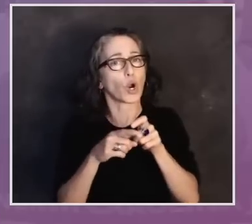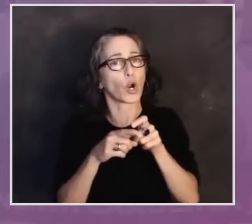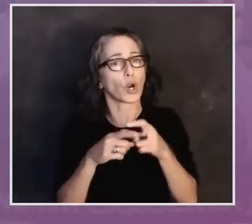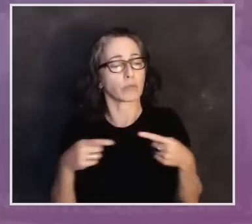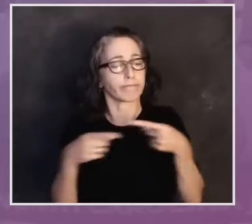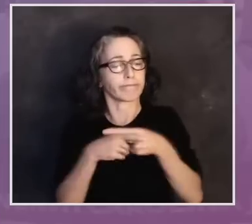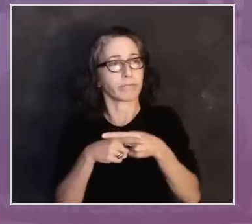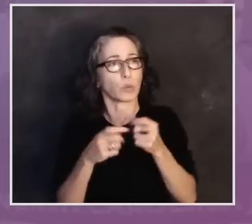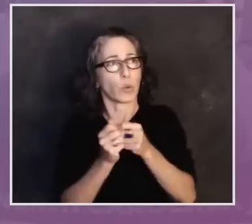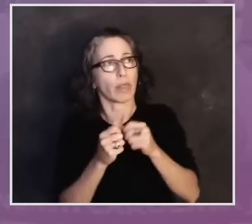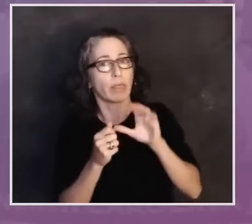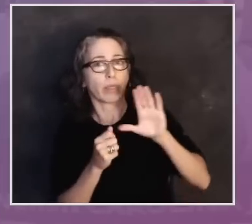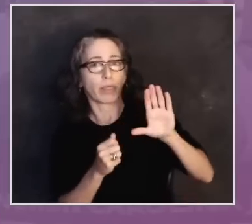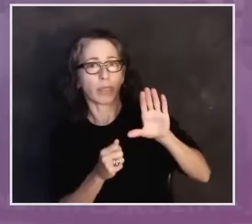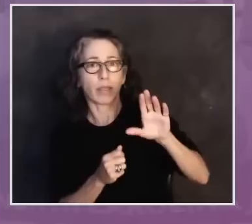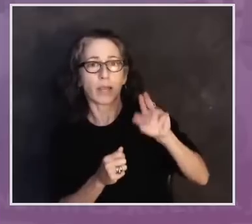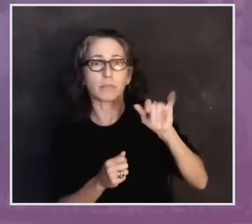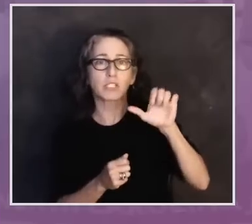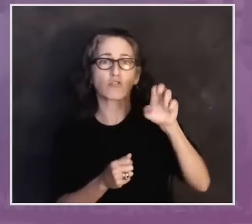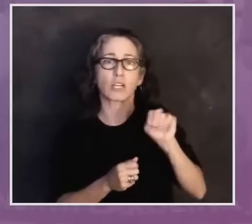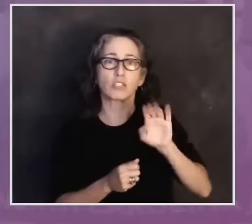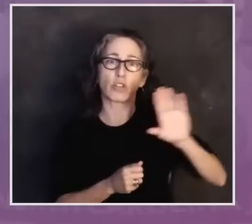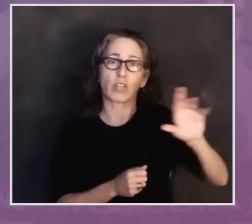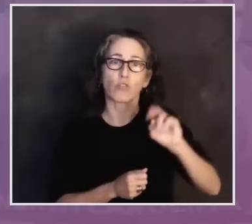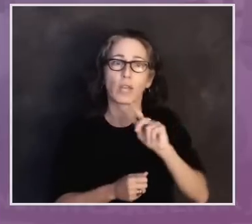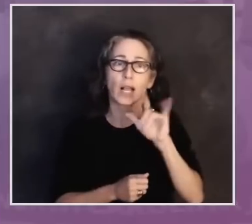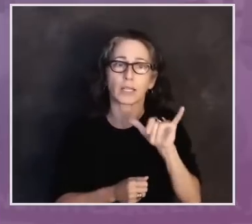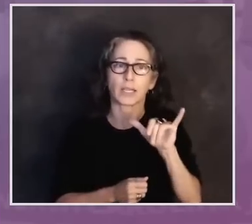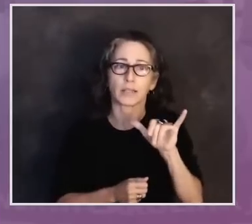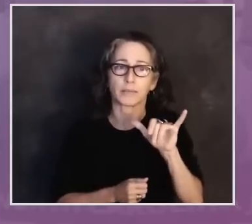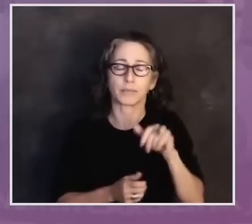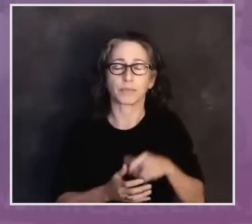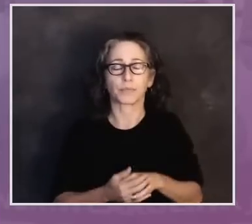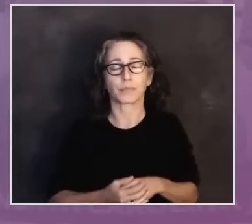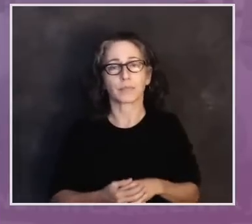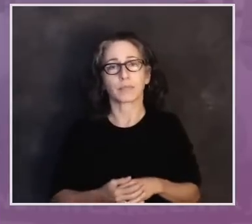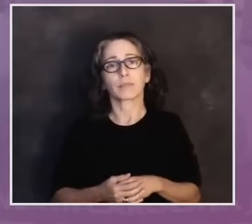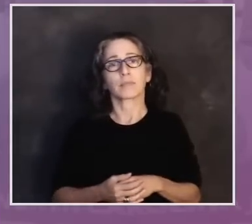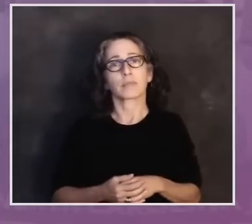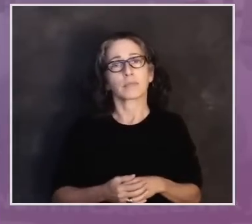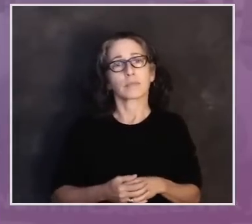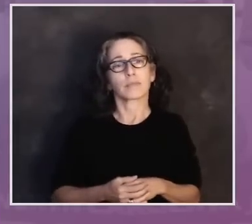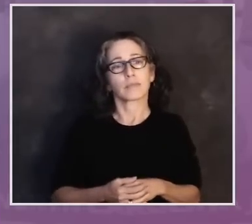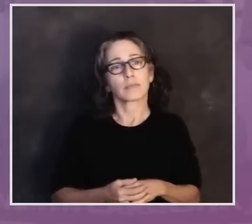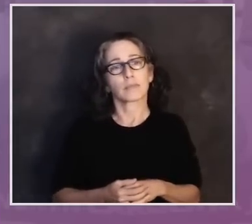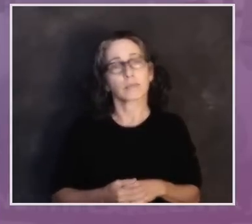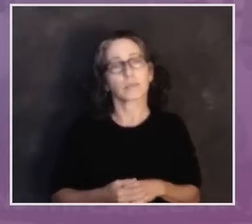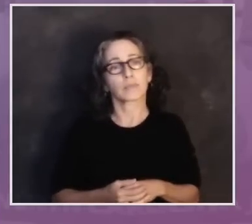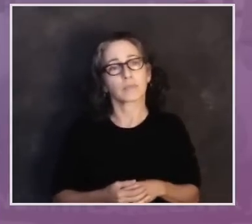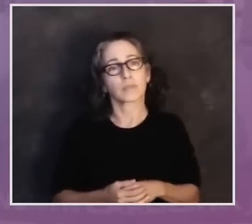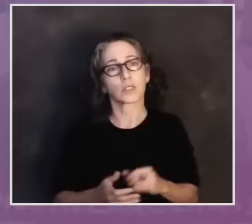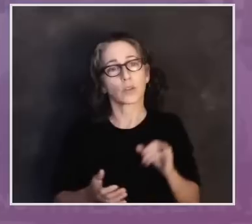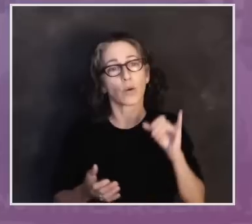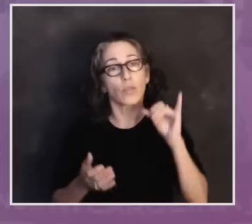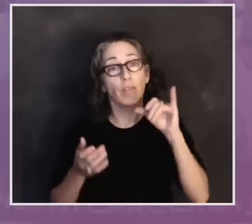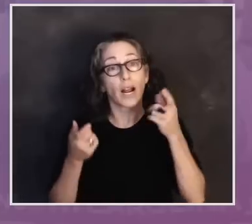UP AND OFFER A WORD THAT IS